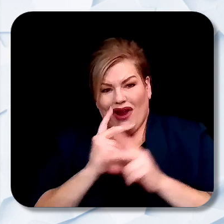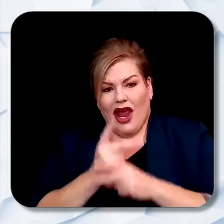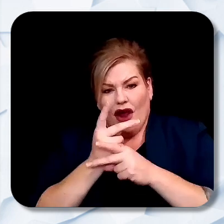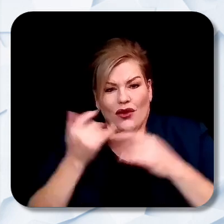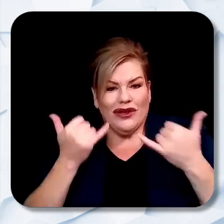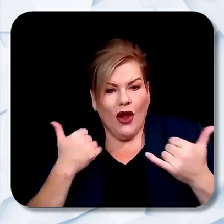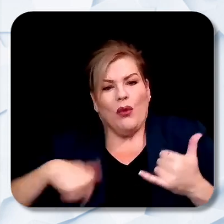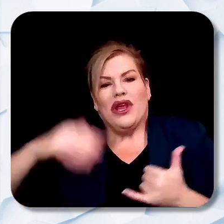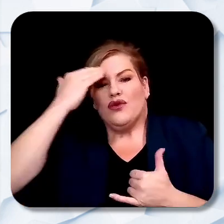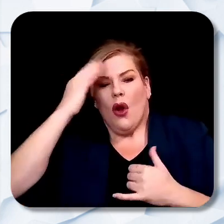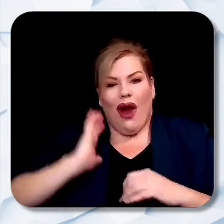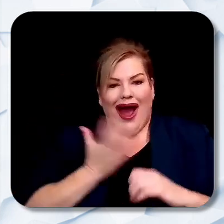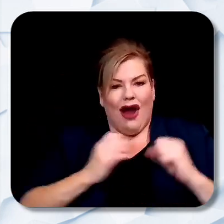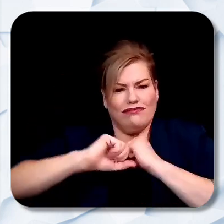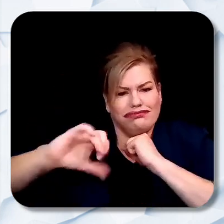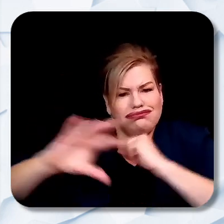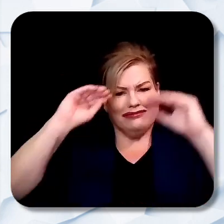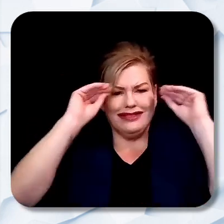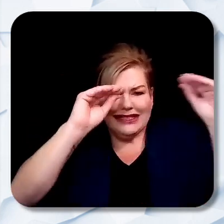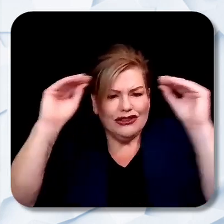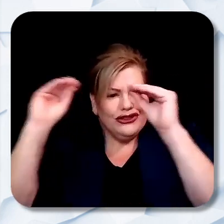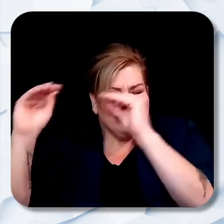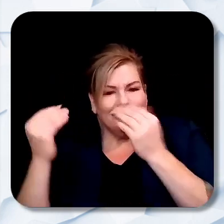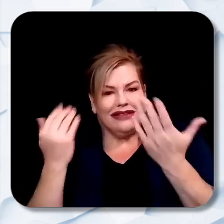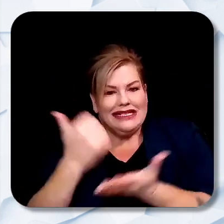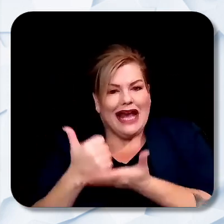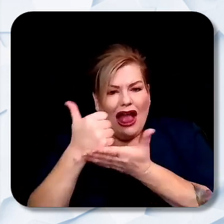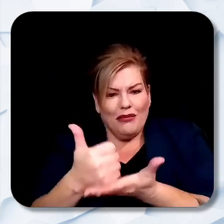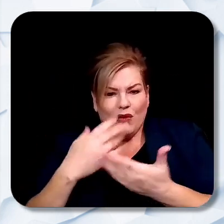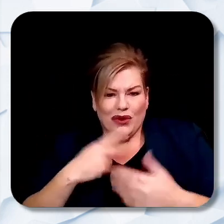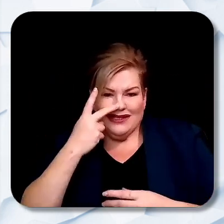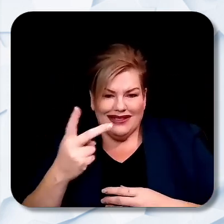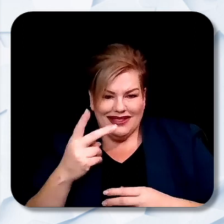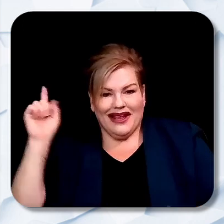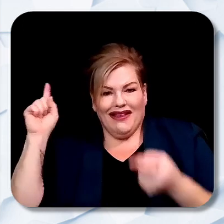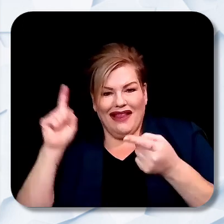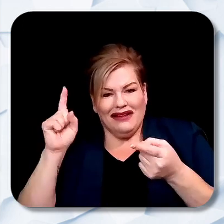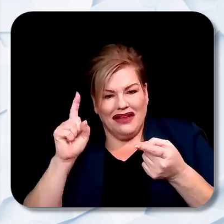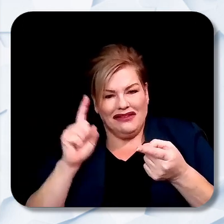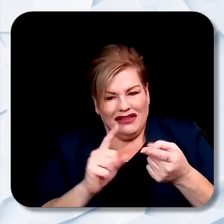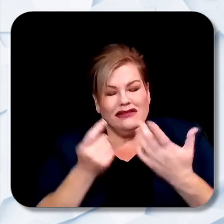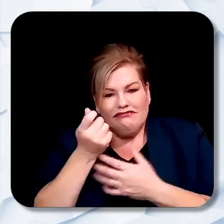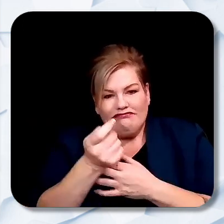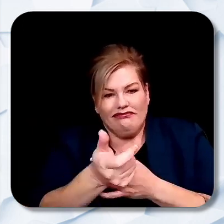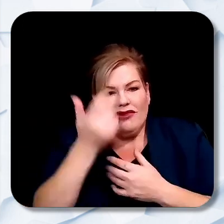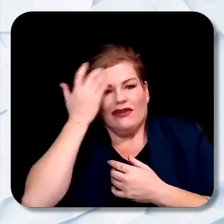We know it takes coalition to both together. Um! I was part of the Administrator Mil Room put out